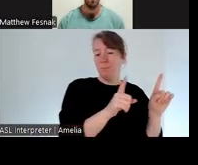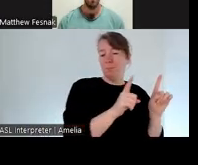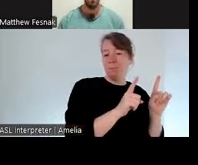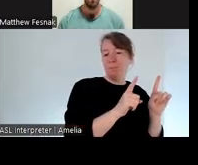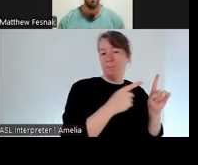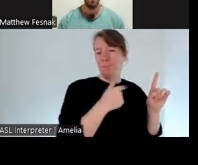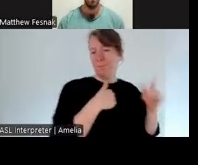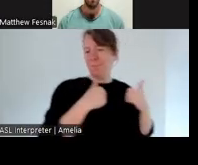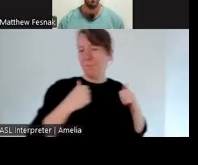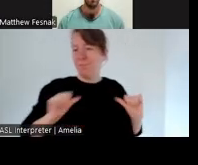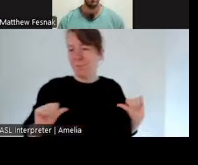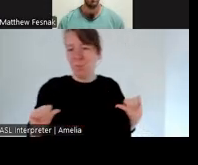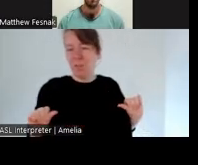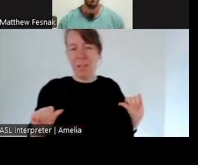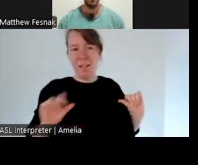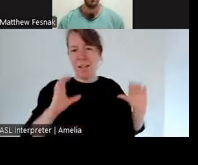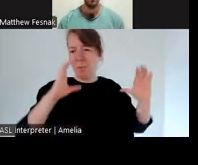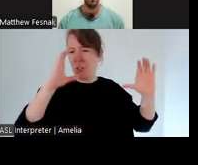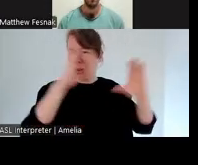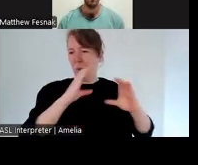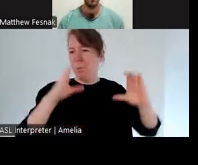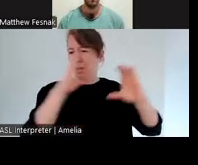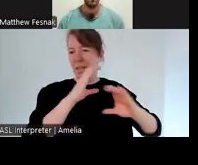I didn't find what I was looking for so then that's why when